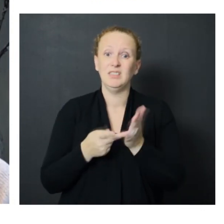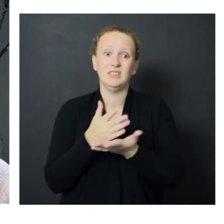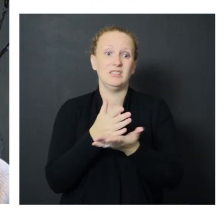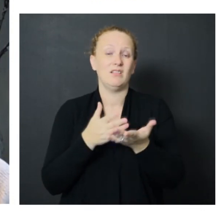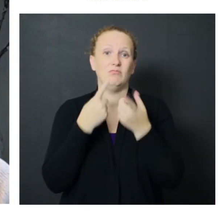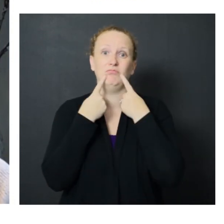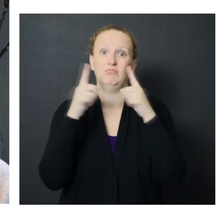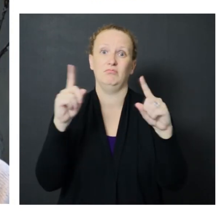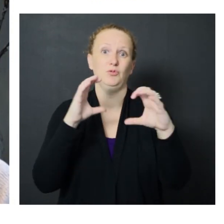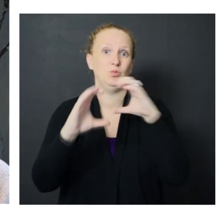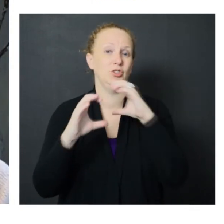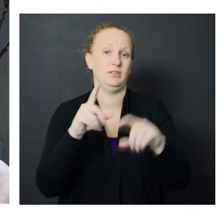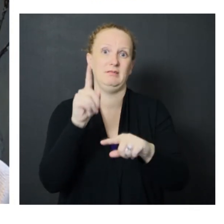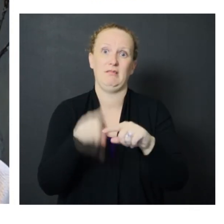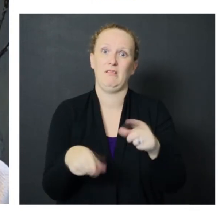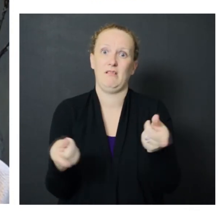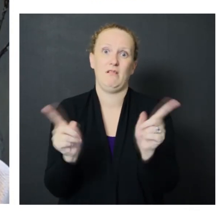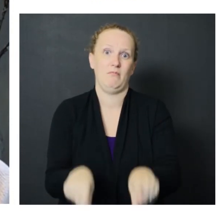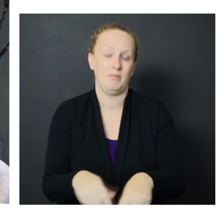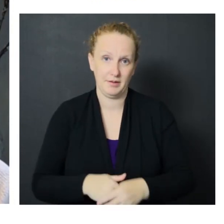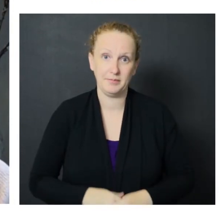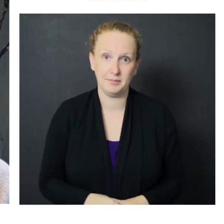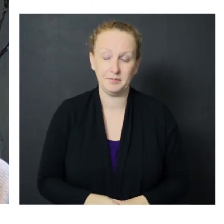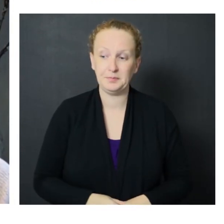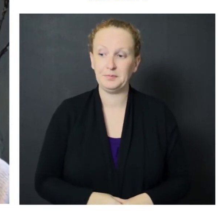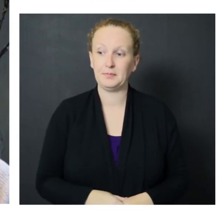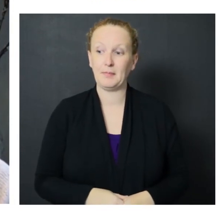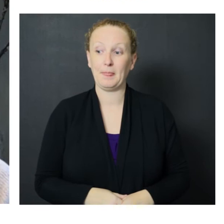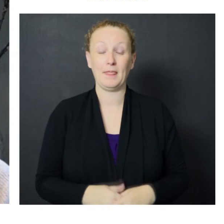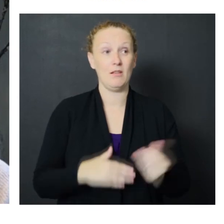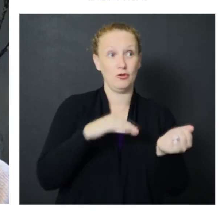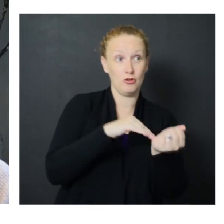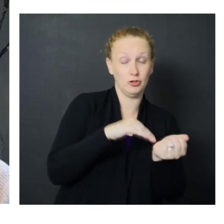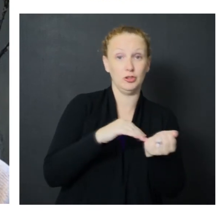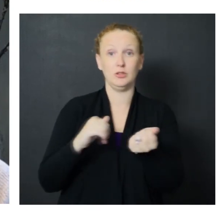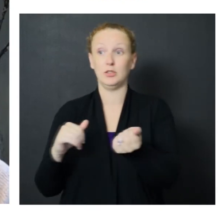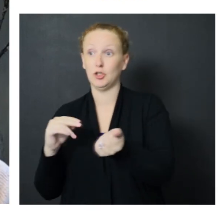member of that team, the doctor, the technician nurses had to adjust.